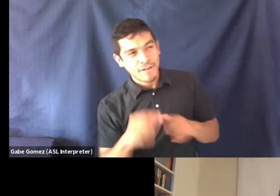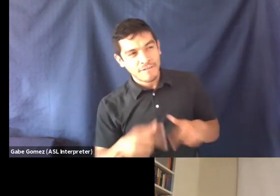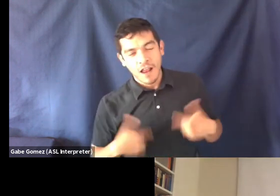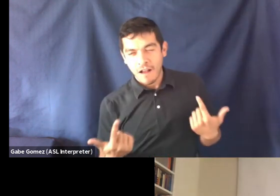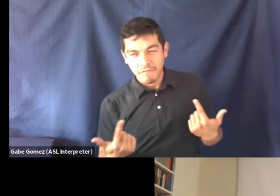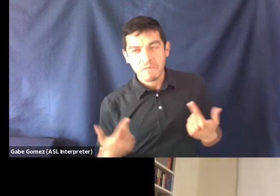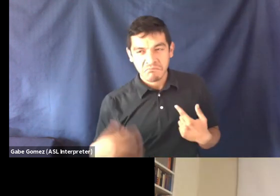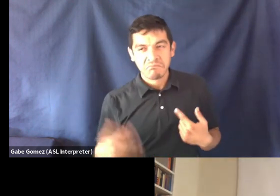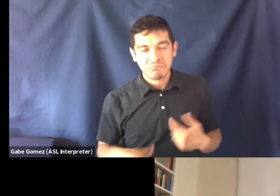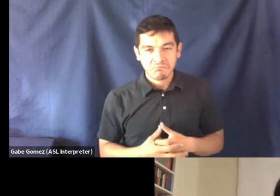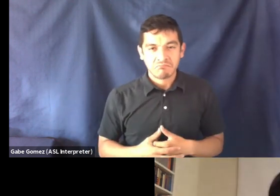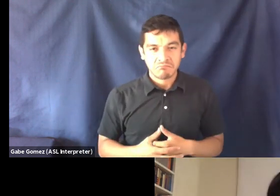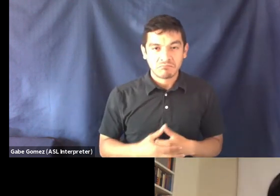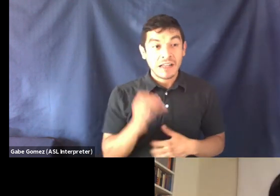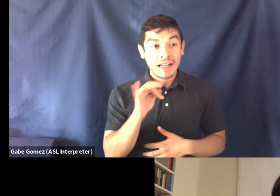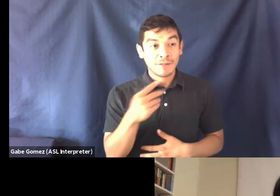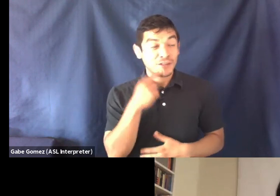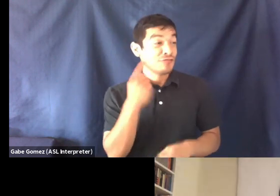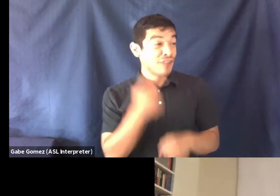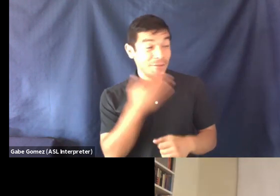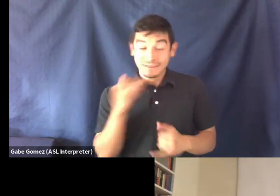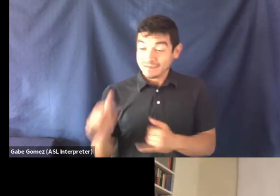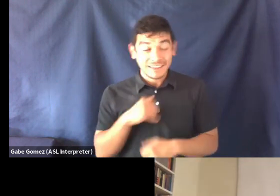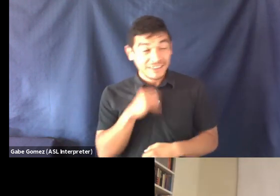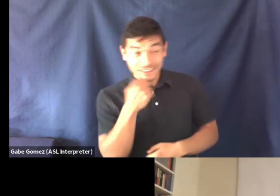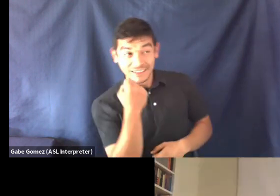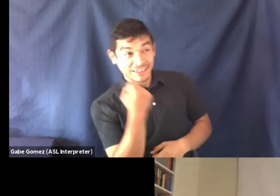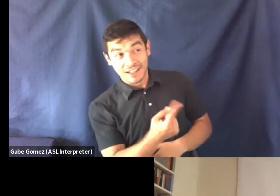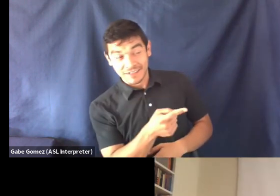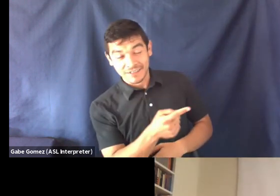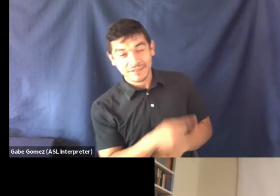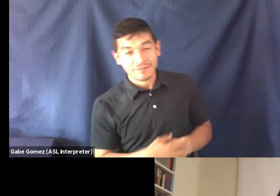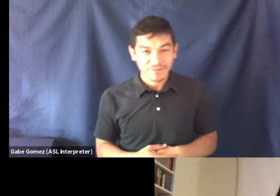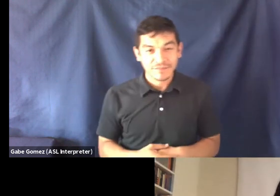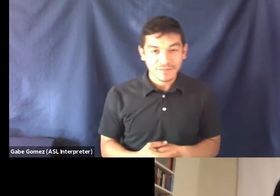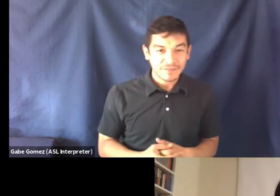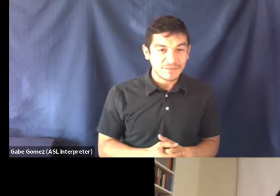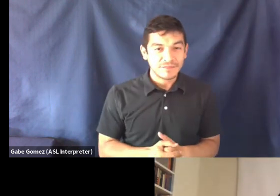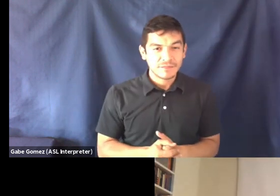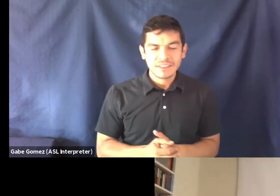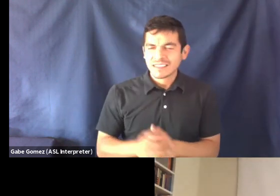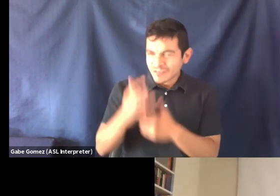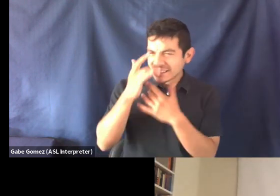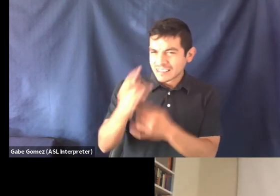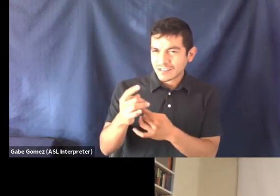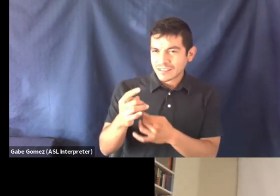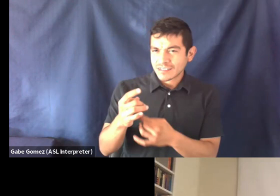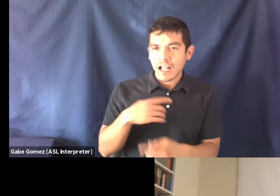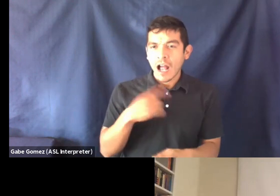Because I didn't understand what was being said around me. Right, and that was interesting. I was always sort of drawn to like how are people gonna relate?